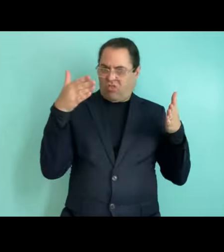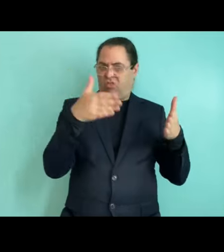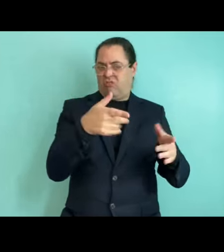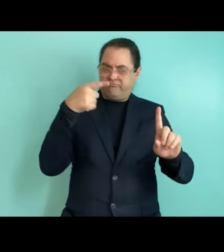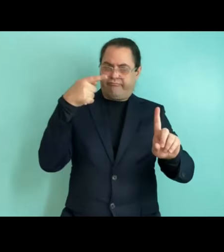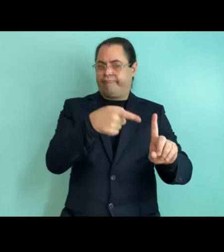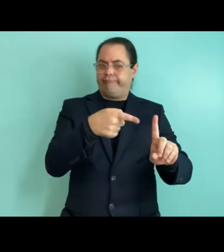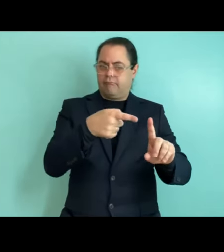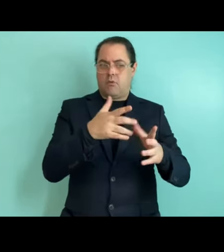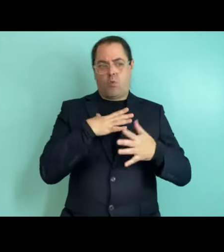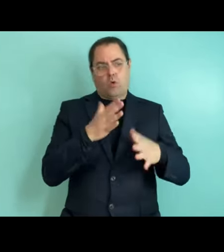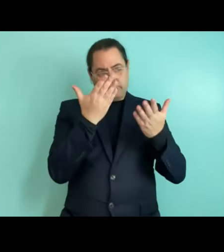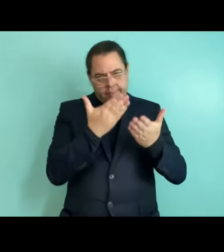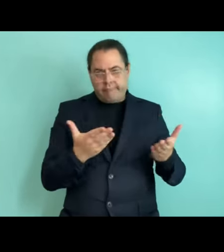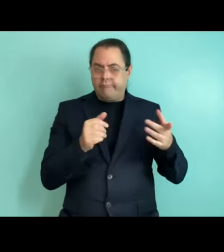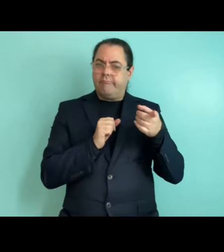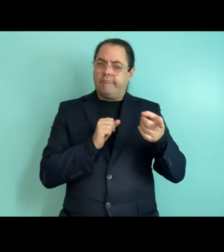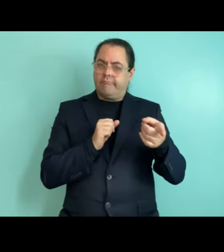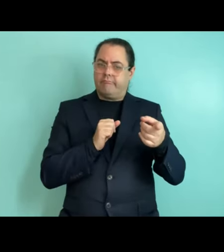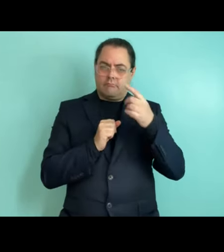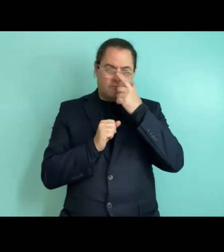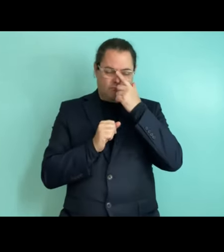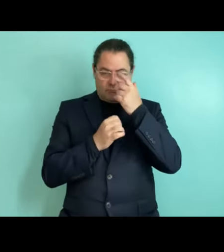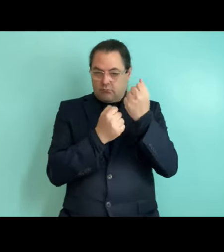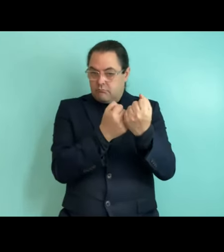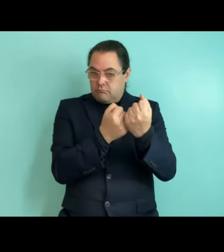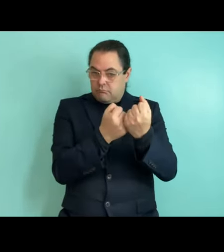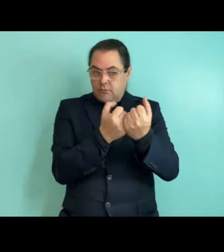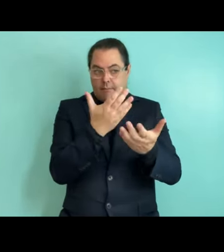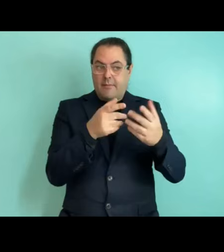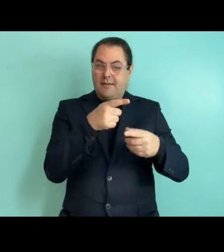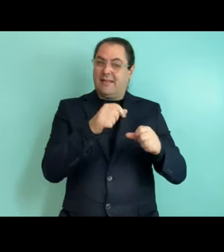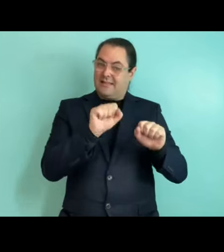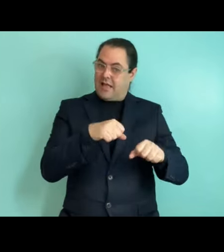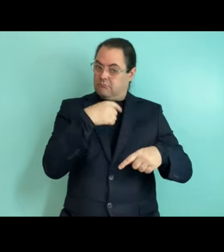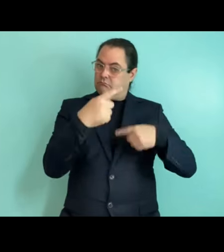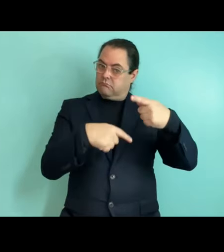in a way that would then suit, the working conditions because most people are working